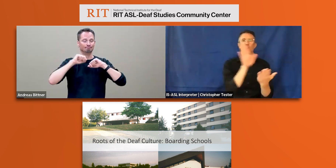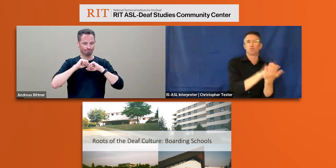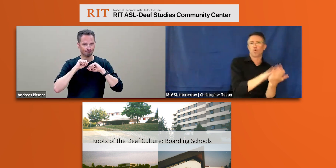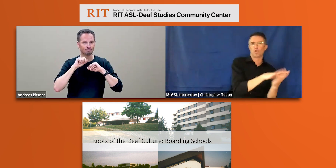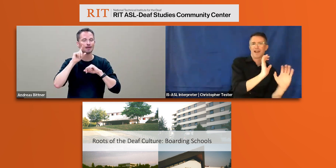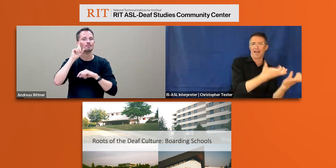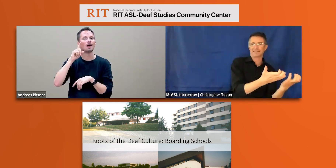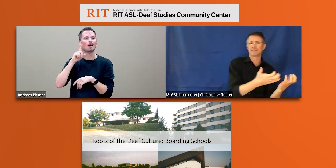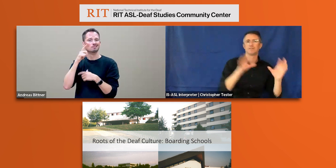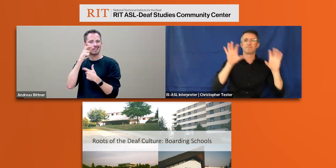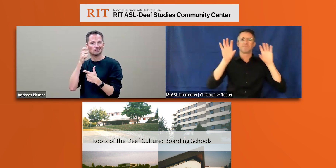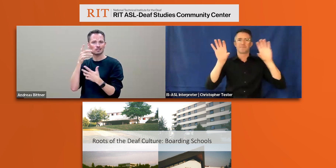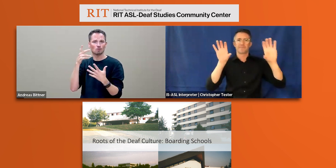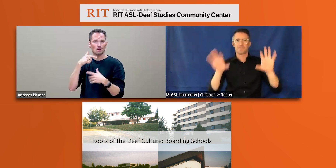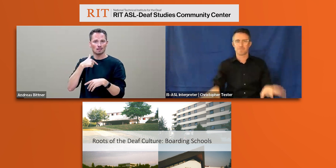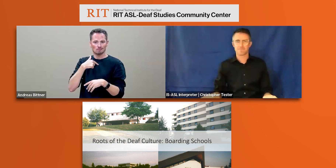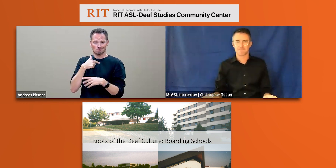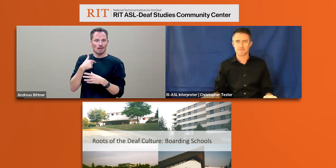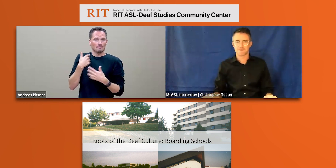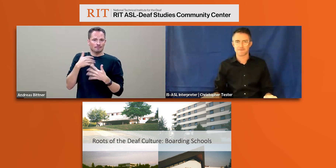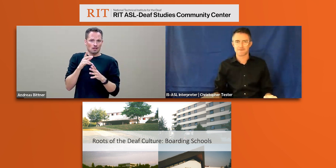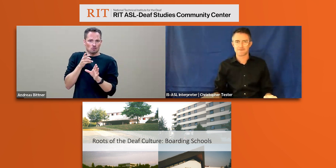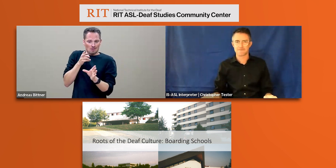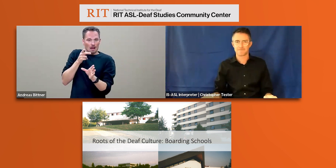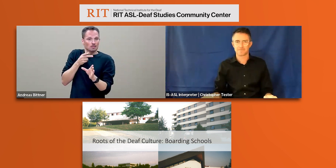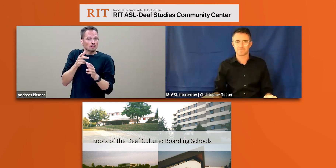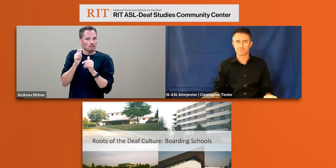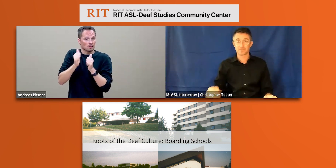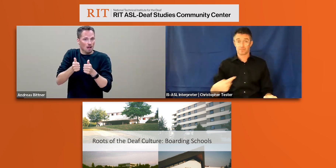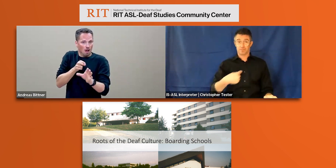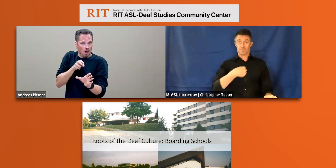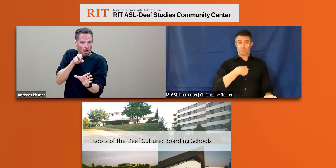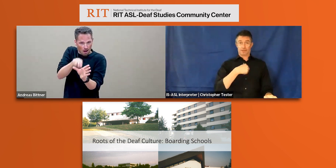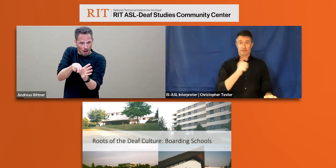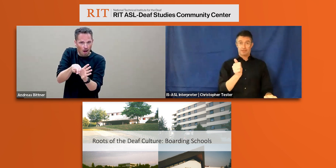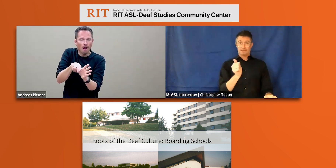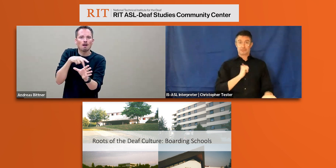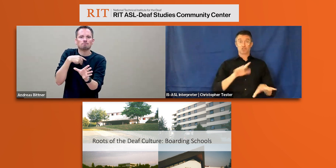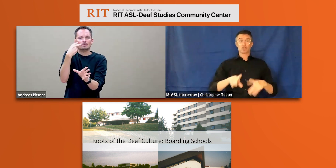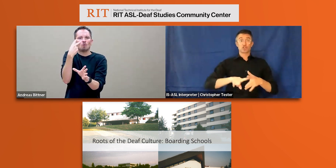The top one is a dormitory. The next one is a classroom building.